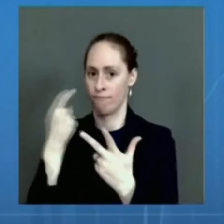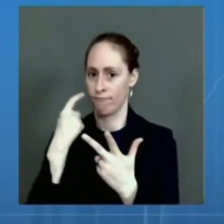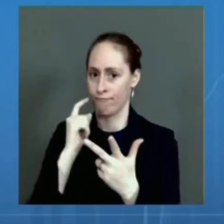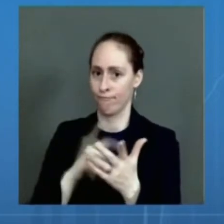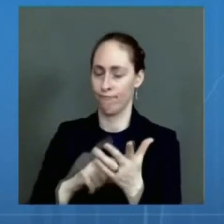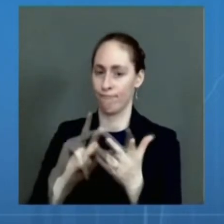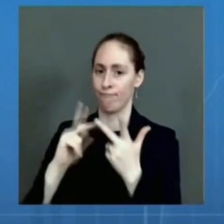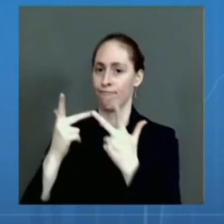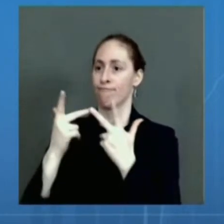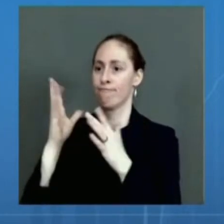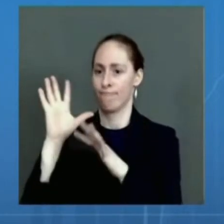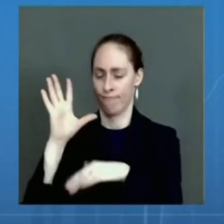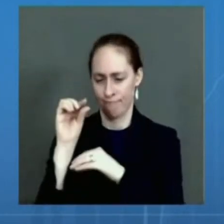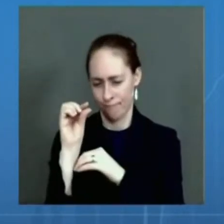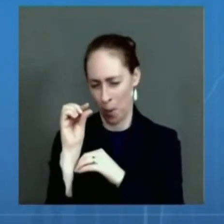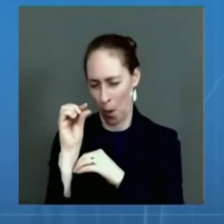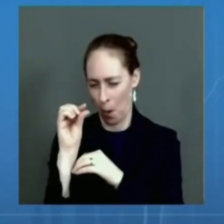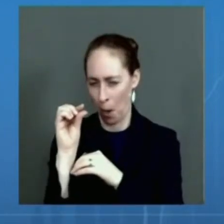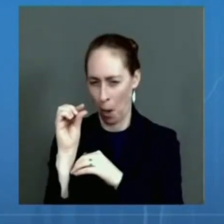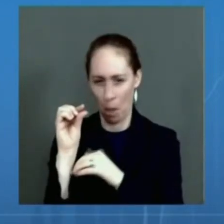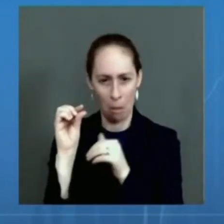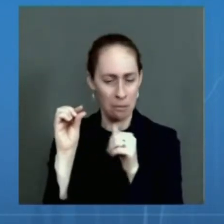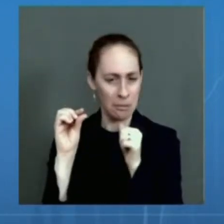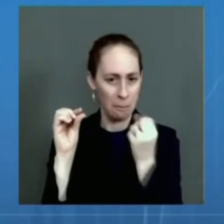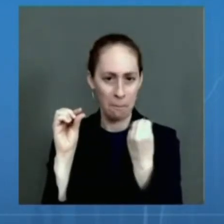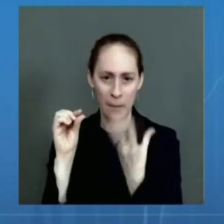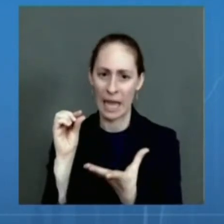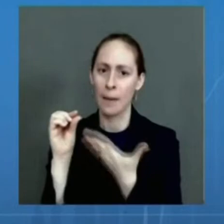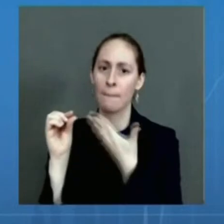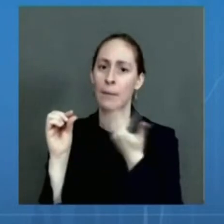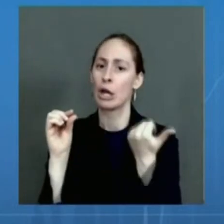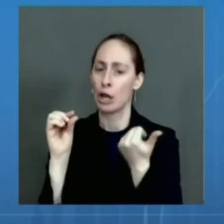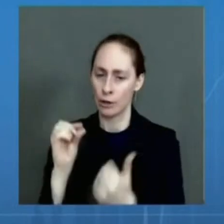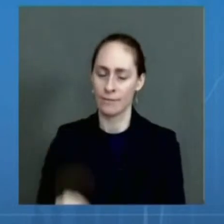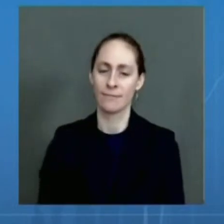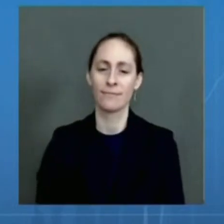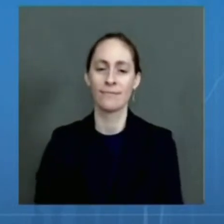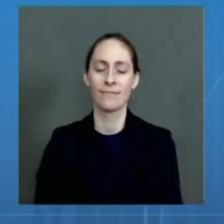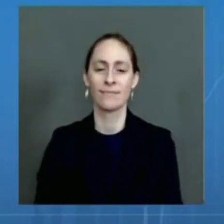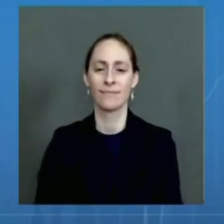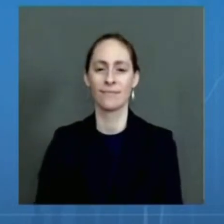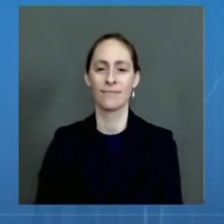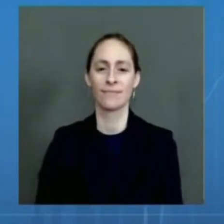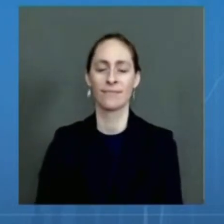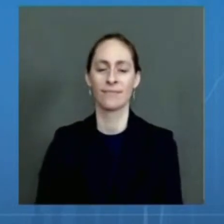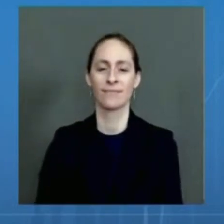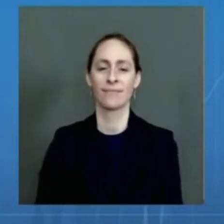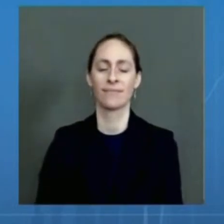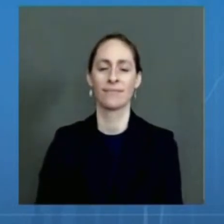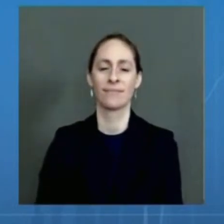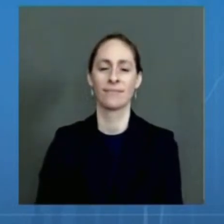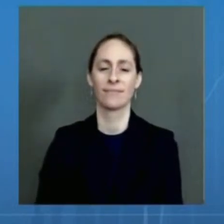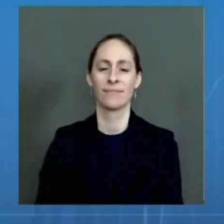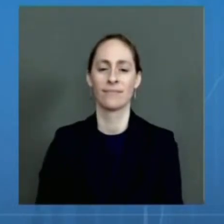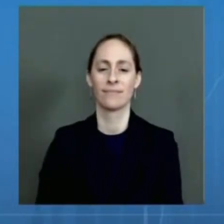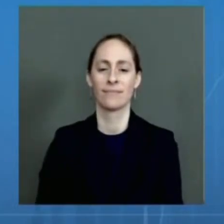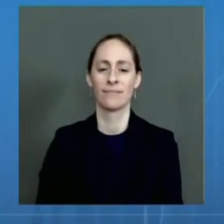ANYWAY HOWEVER IT GOES DOWN TO PRINCIPAL NEJIBLE VALUES IF YOU LOOK AT THE BLUE LINE COMPARED TO THE PINK LINE.